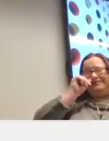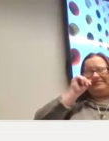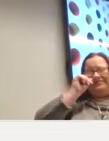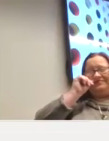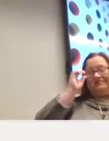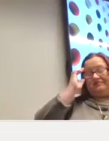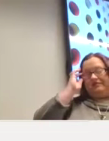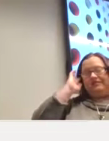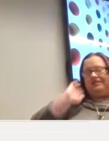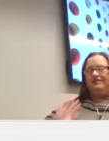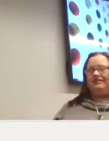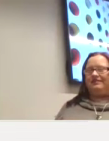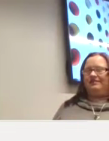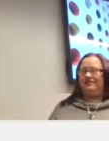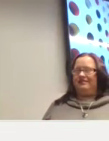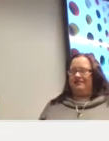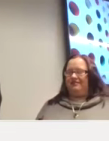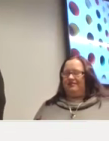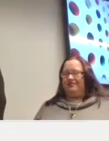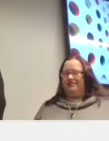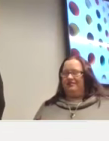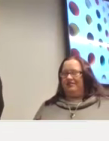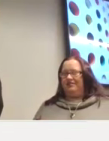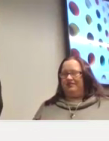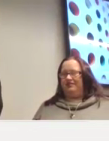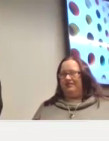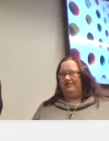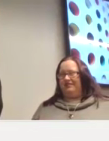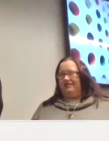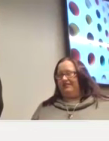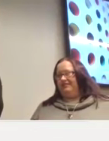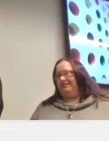And game design, well it, it's how do I want to put it? Game design you have to be willing to iterate.